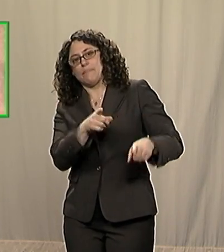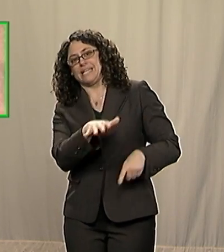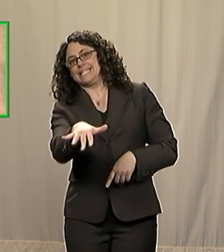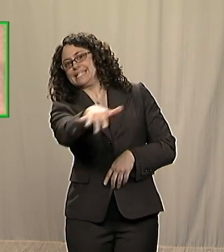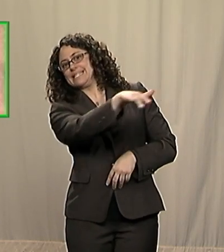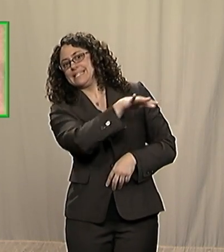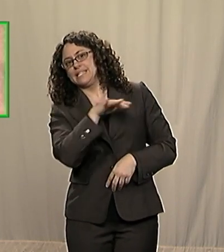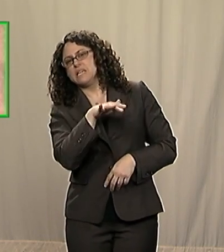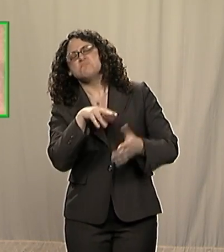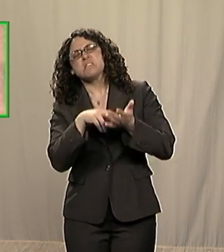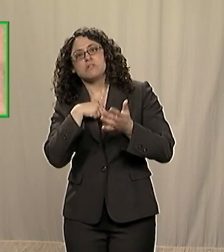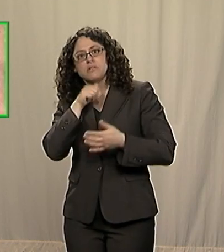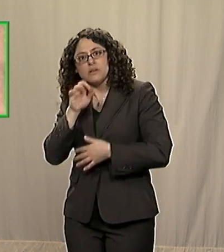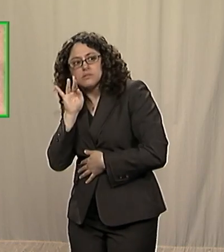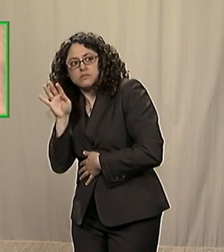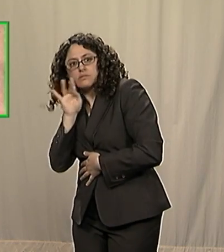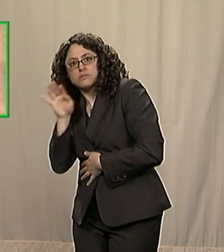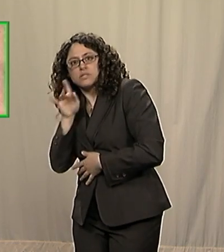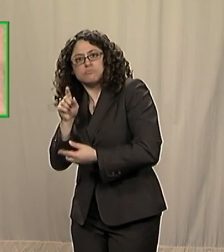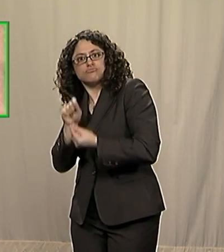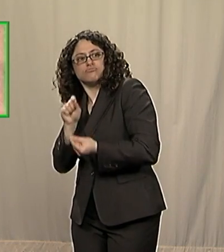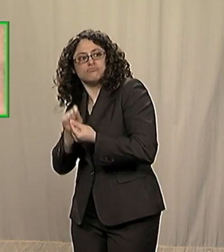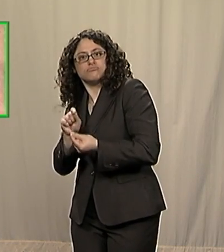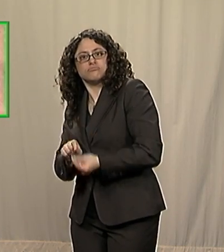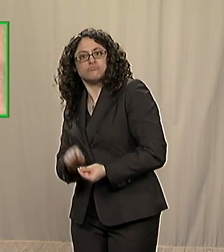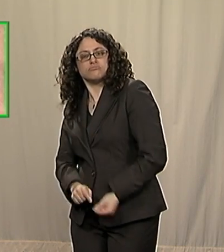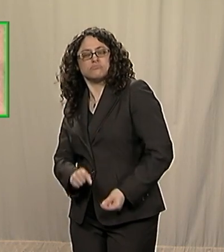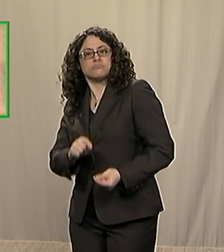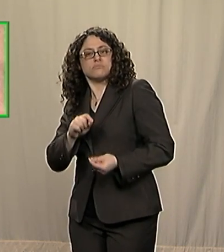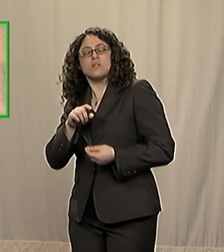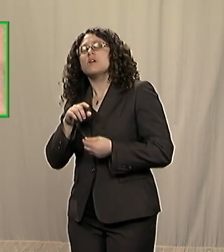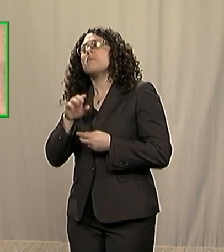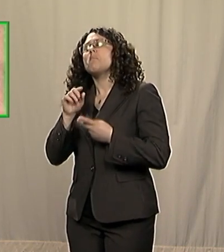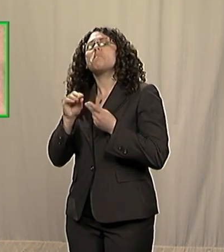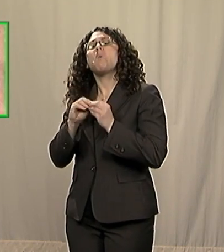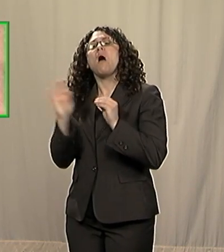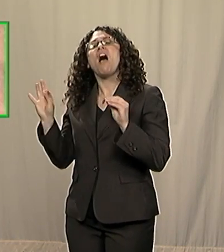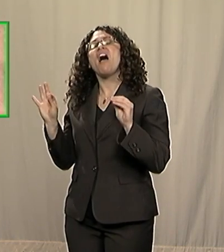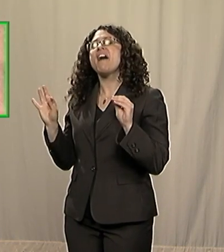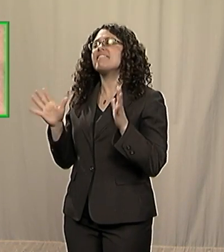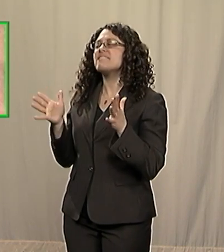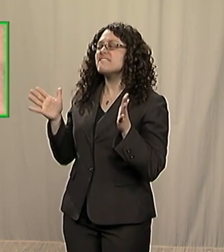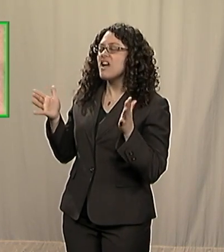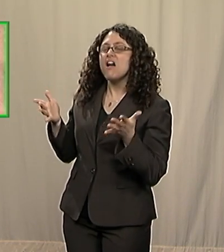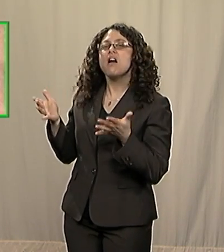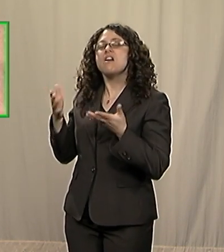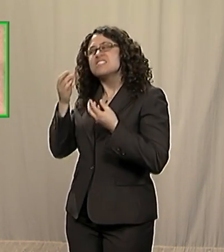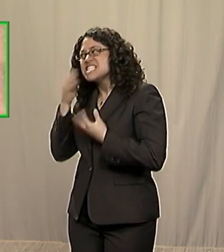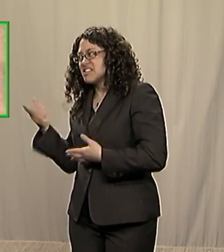So probably not necessarily verbatim renditions, but something like the teacher is now introducing a new lesson plan,